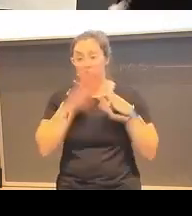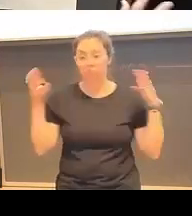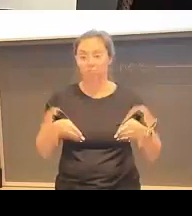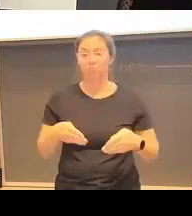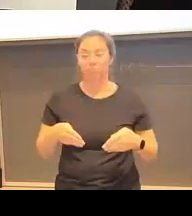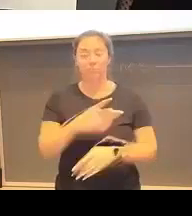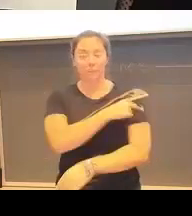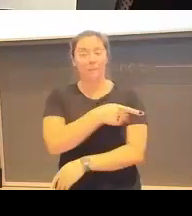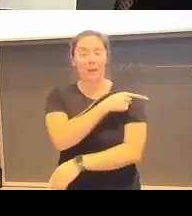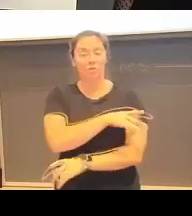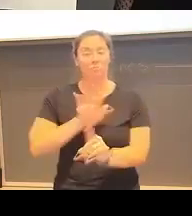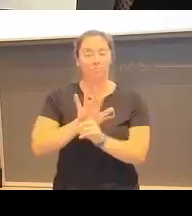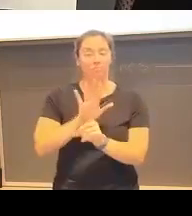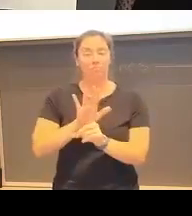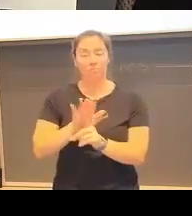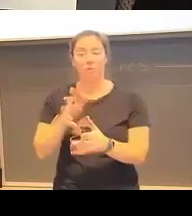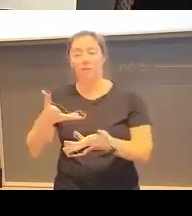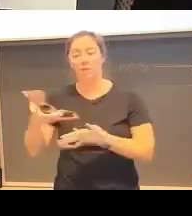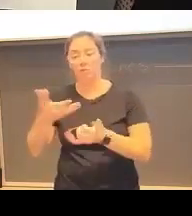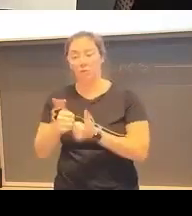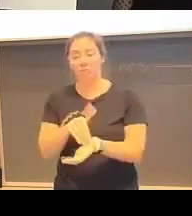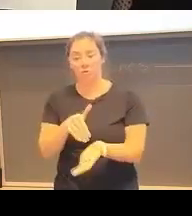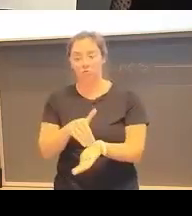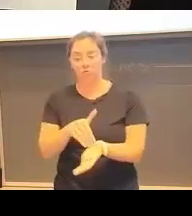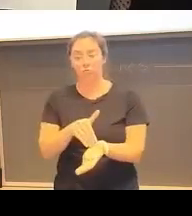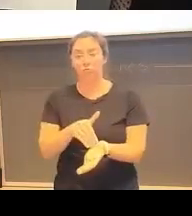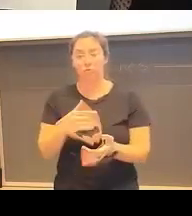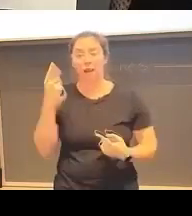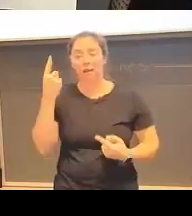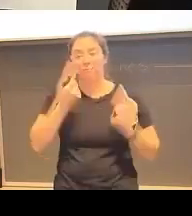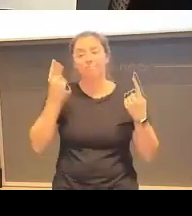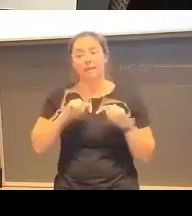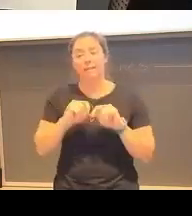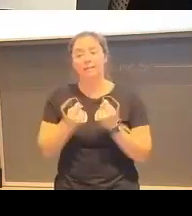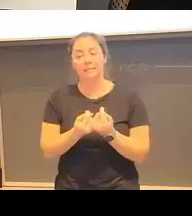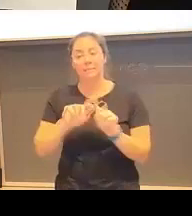patient uh physician interaction and in some instances thinking about the team and um as